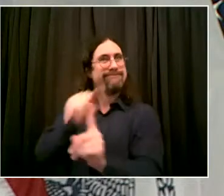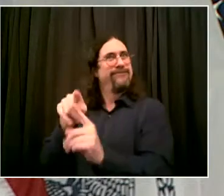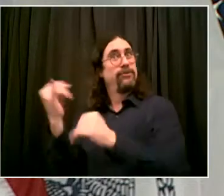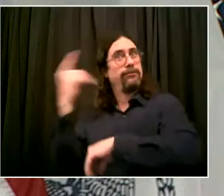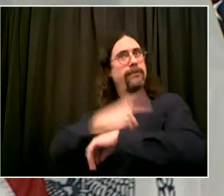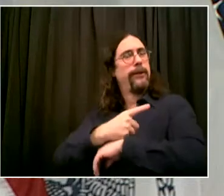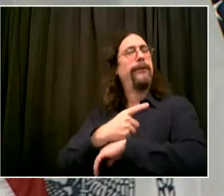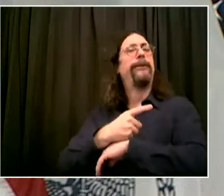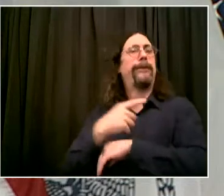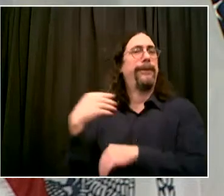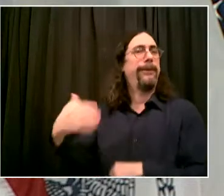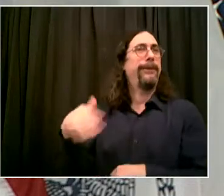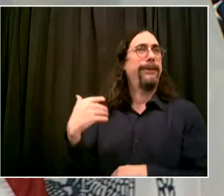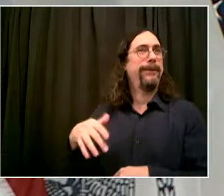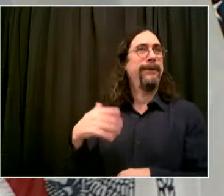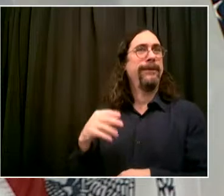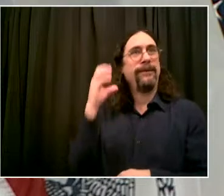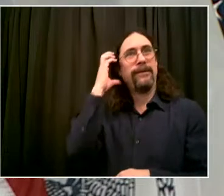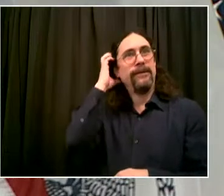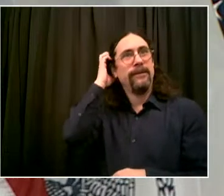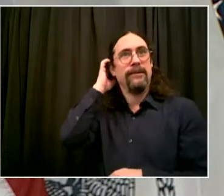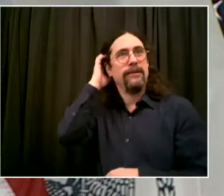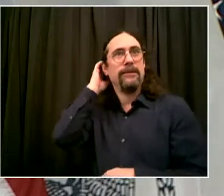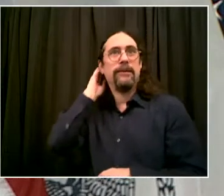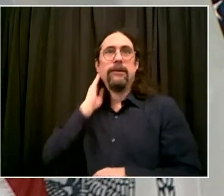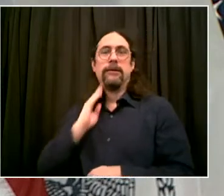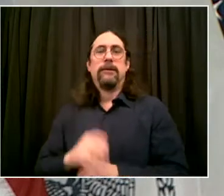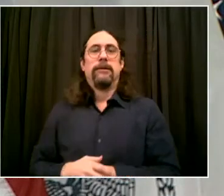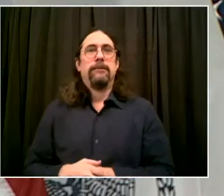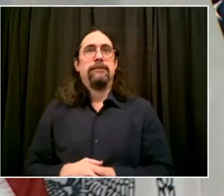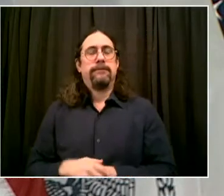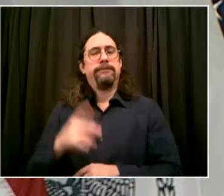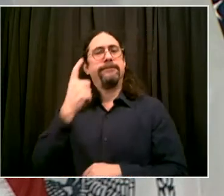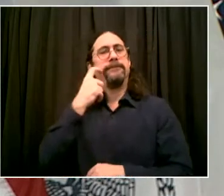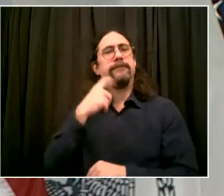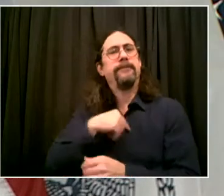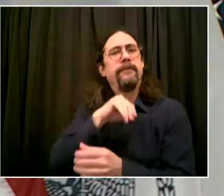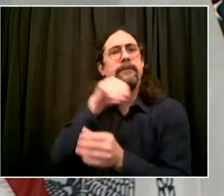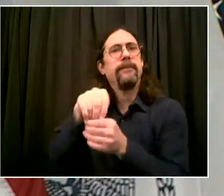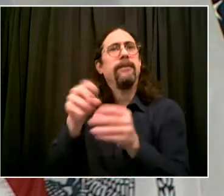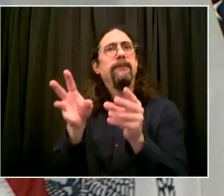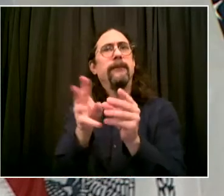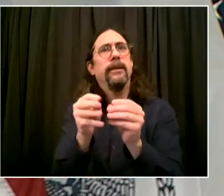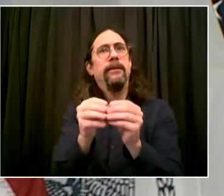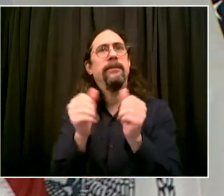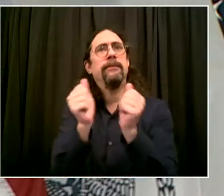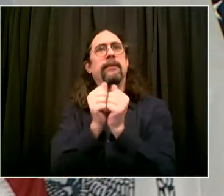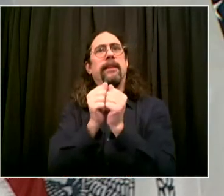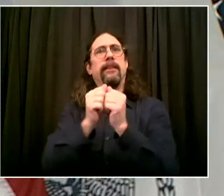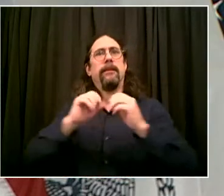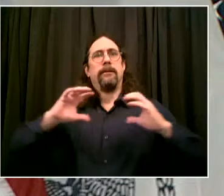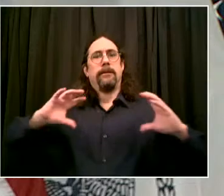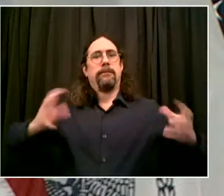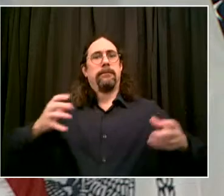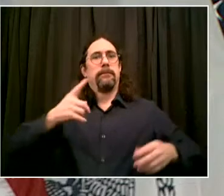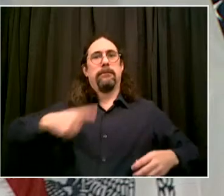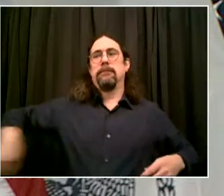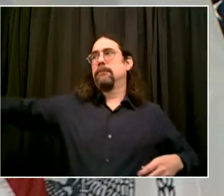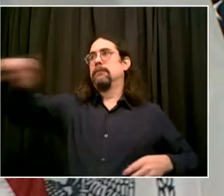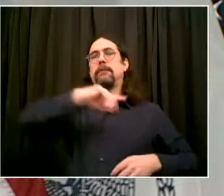Te=IM1ñFROM SS AYTO MY FELLOW LONDON ON THIS DIVERSE NTMEAL